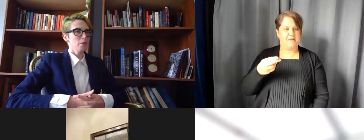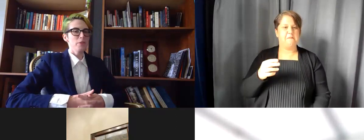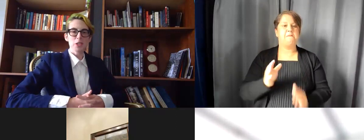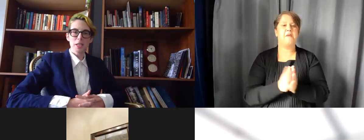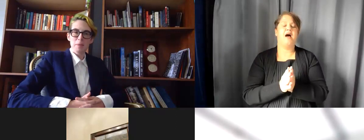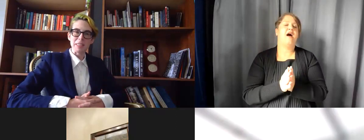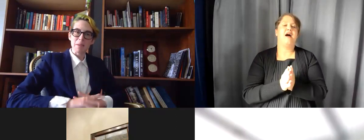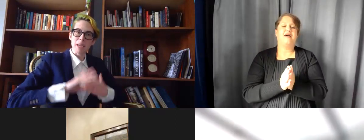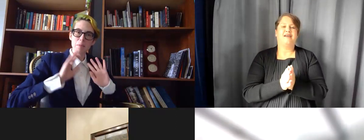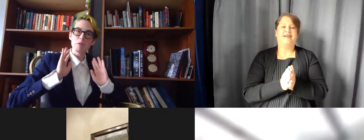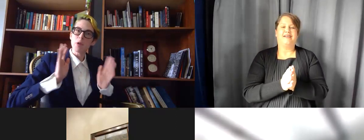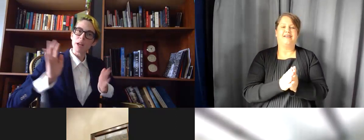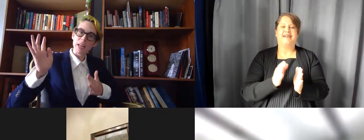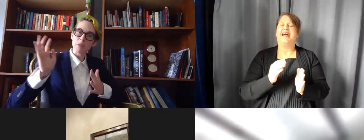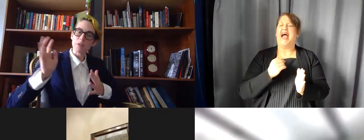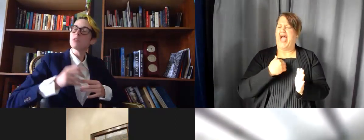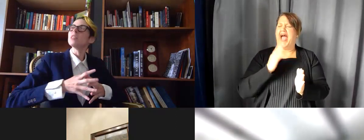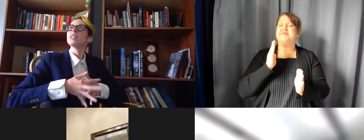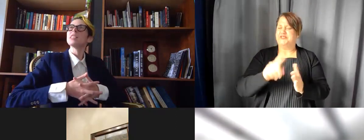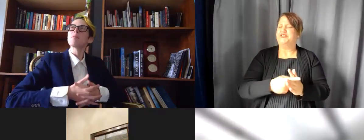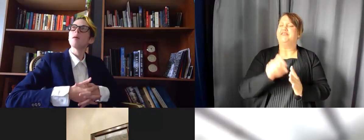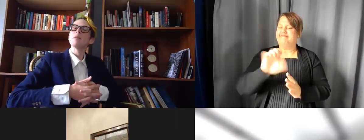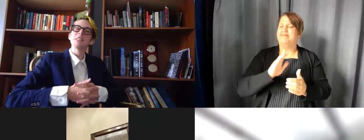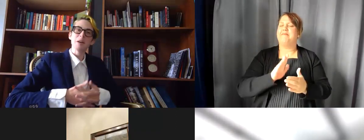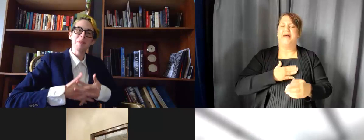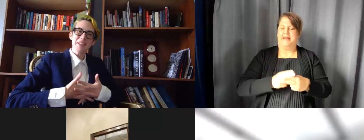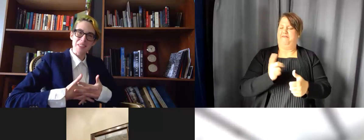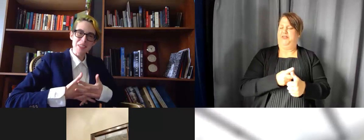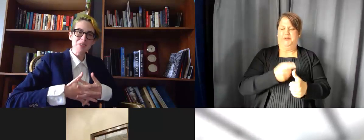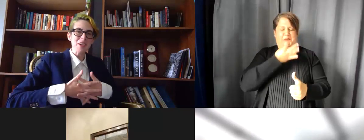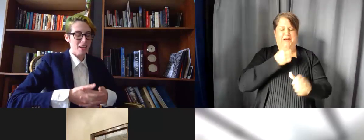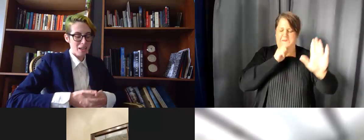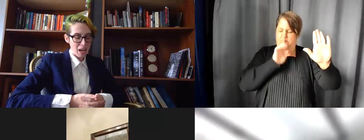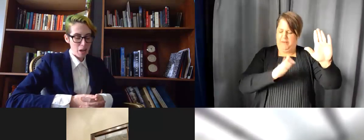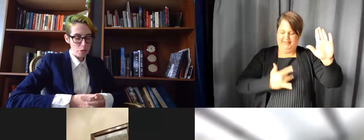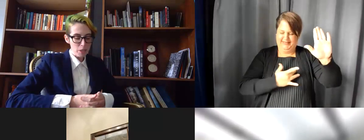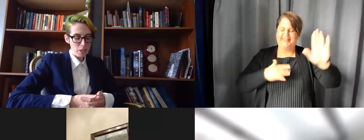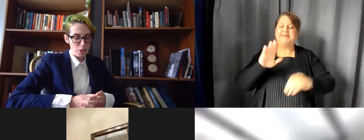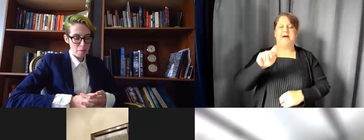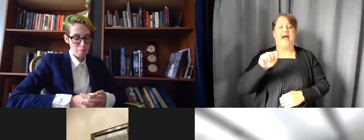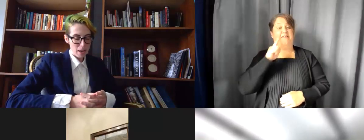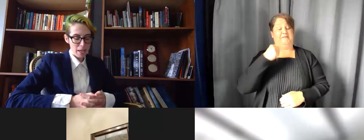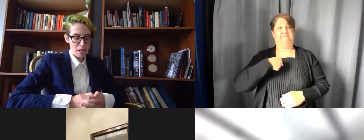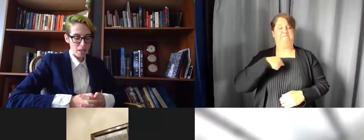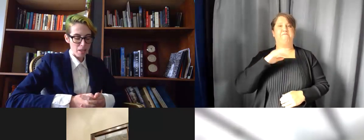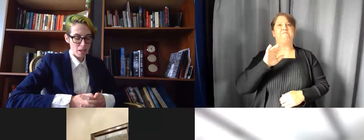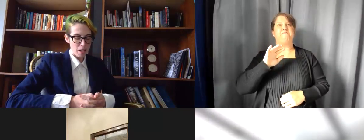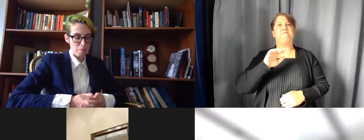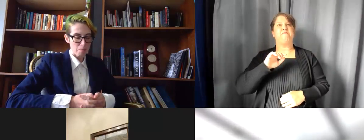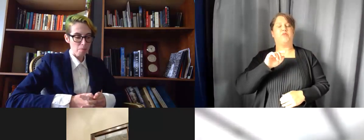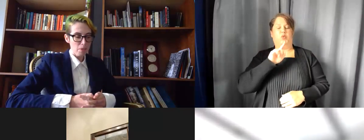Farrah Garland: eventually gonna be saying my name before I get halfway through a sentence. I promise this is Fara. I was really struck by